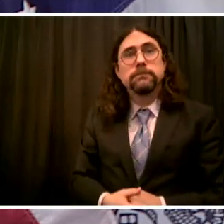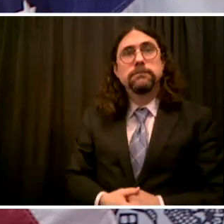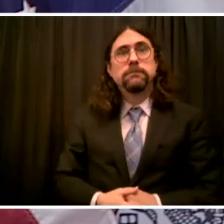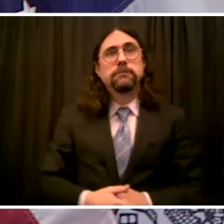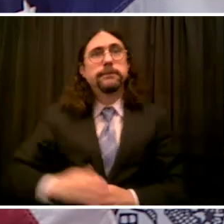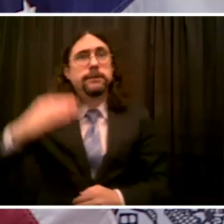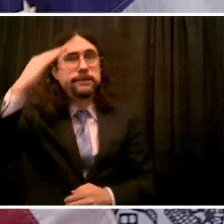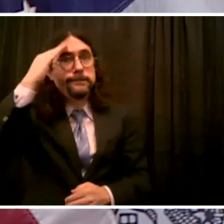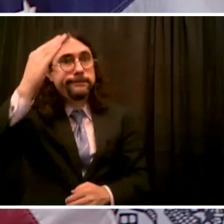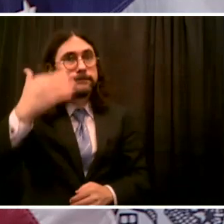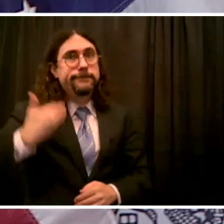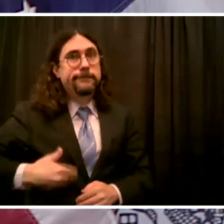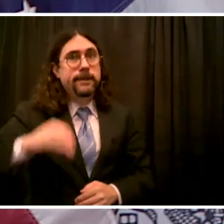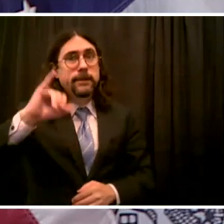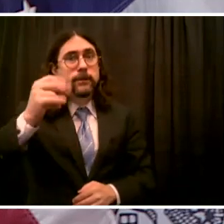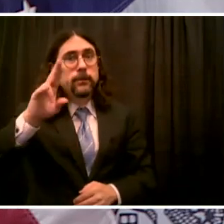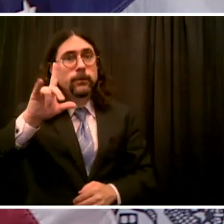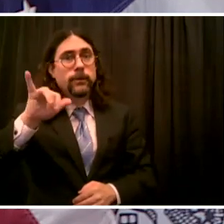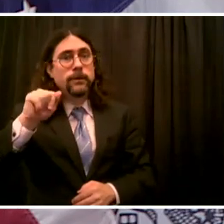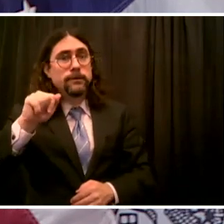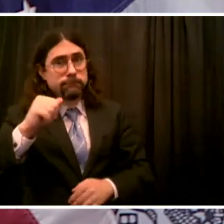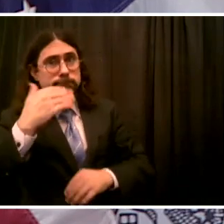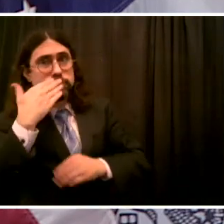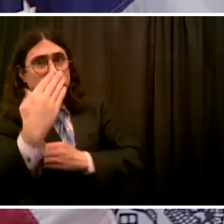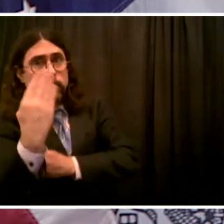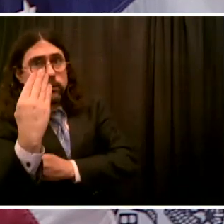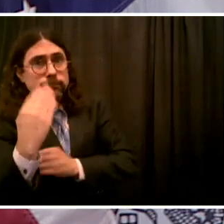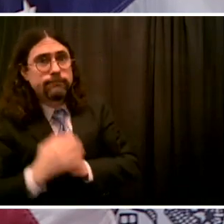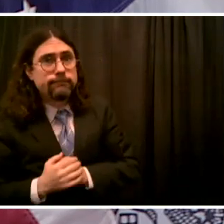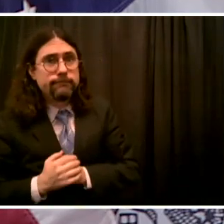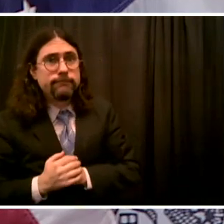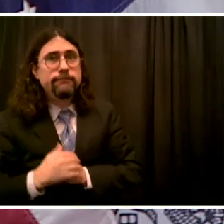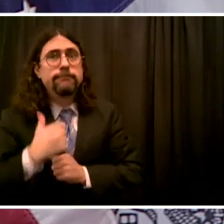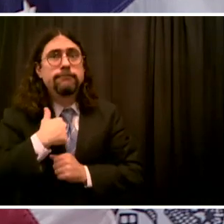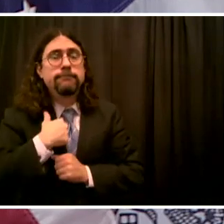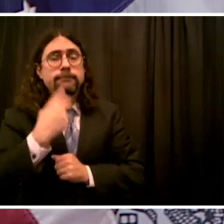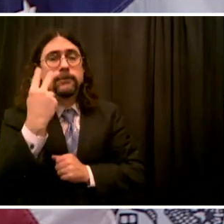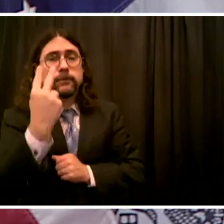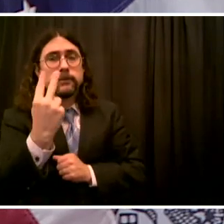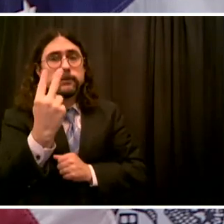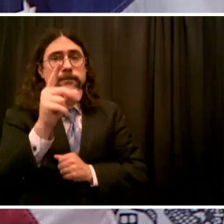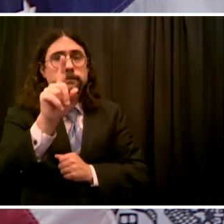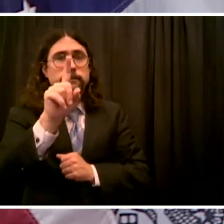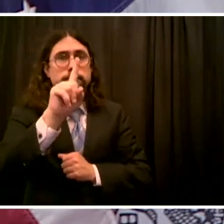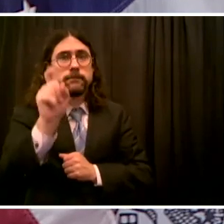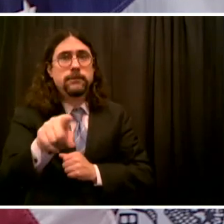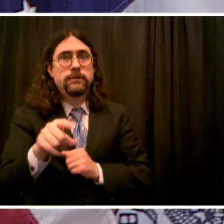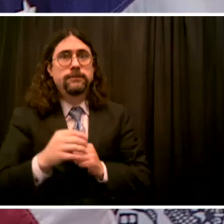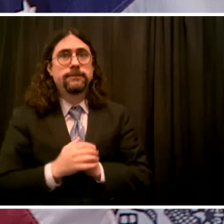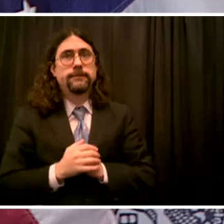JULIA FROM "THE POST." HEY, GOOD MORNING, EVERYONE.